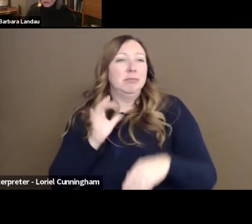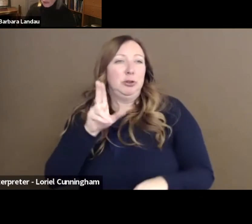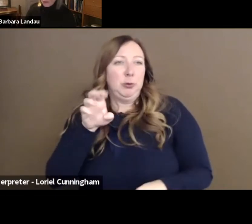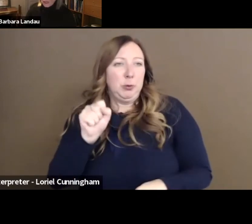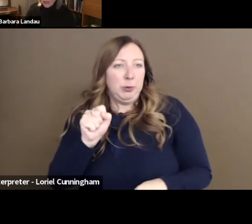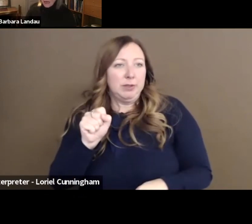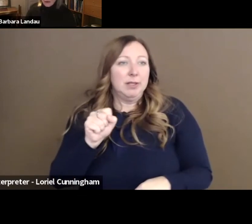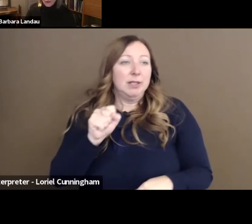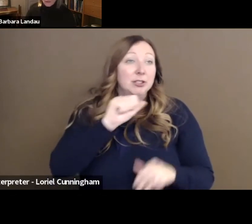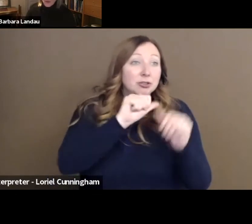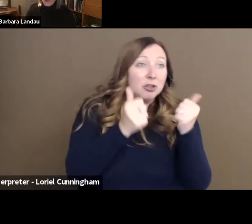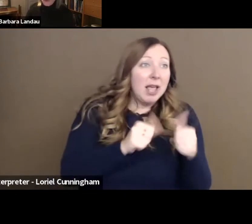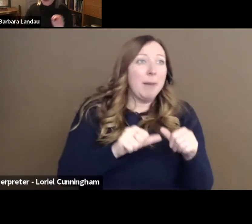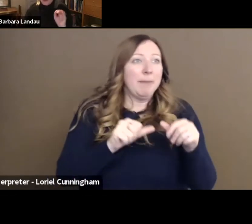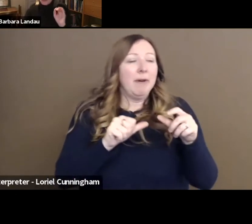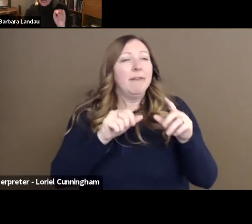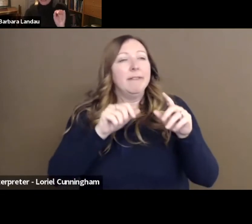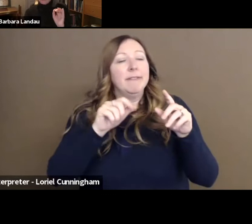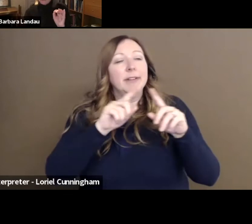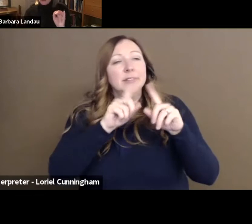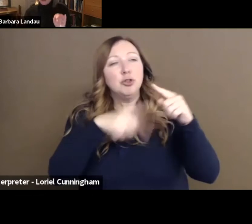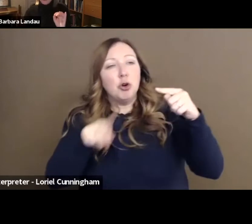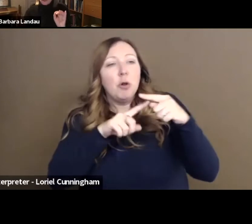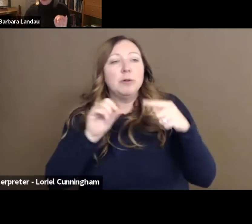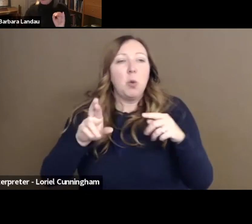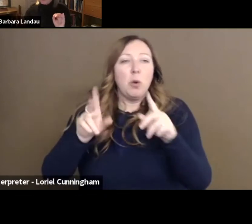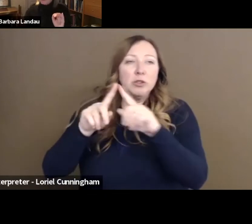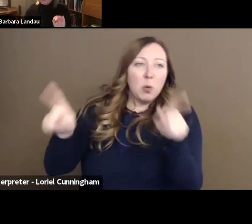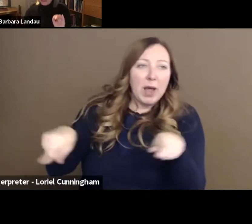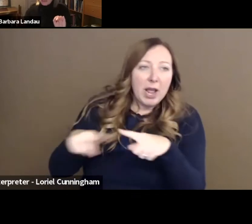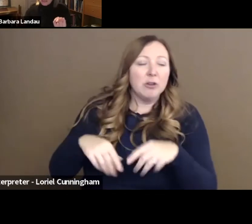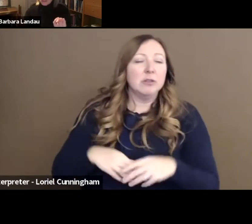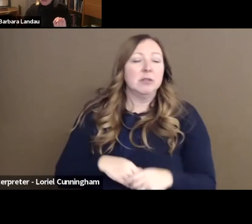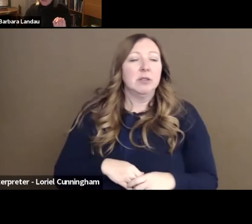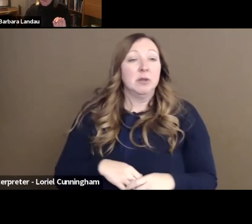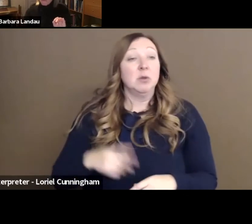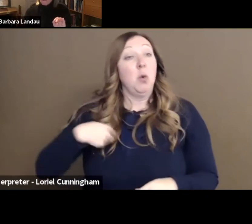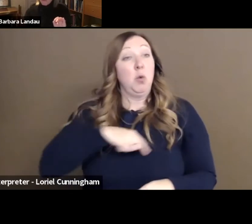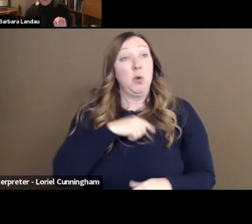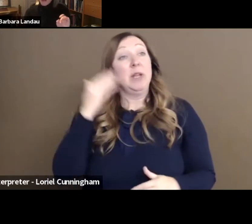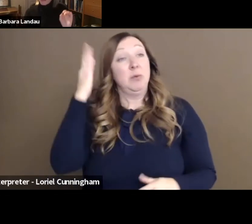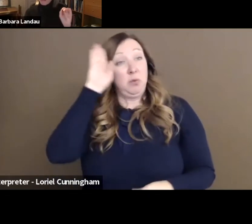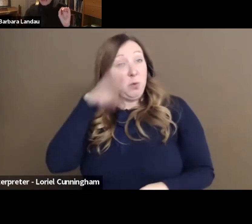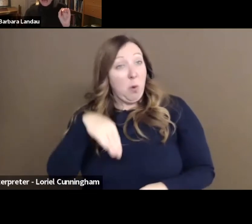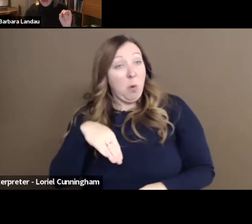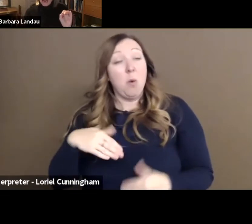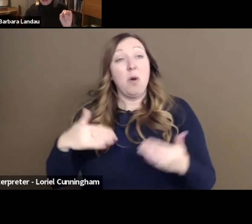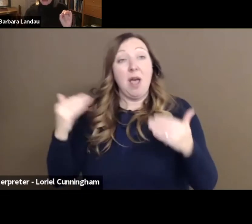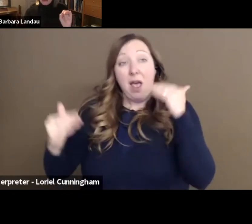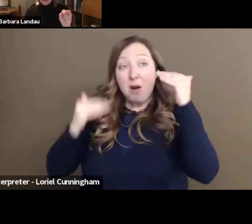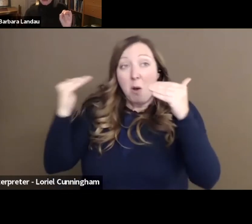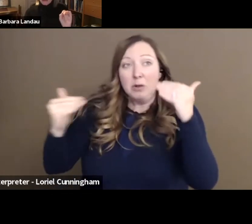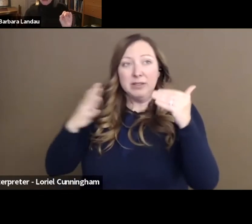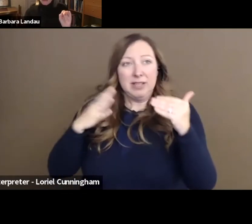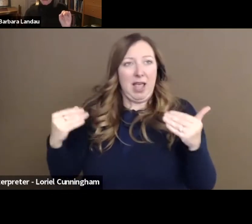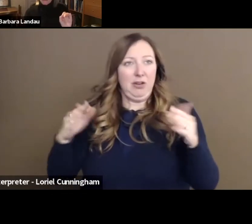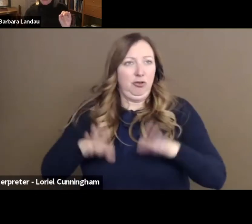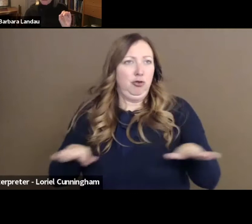children and adults both can do geometric reorientation